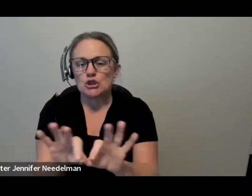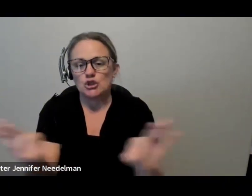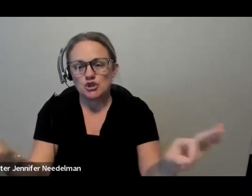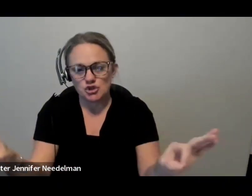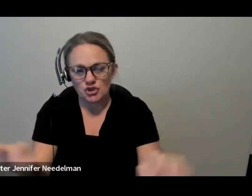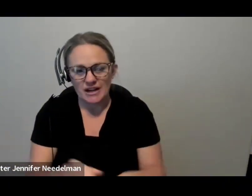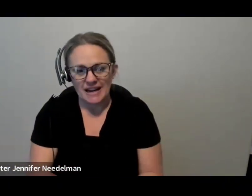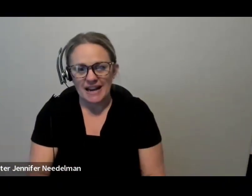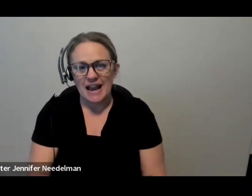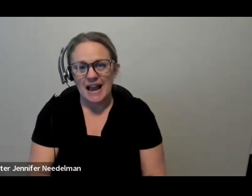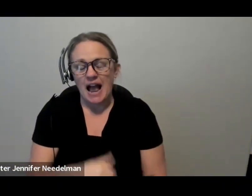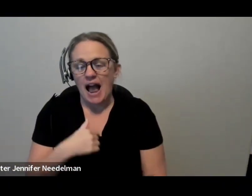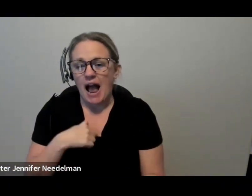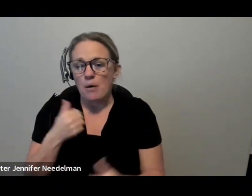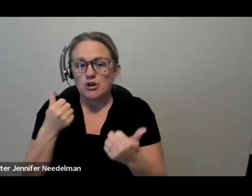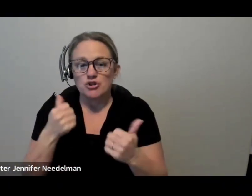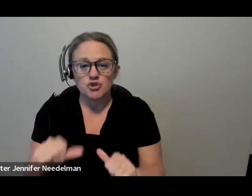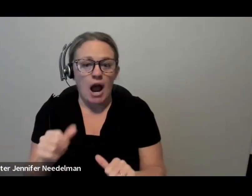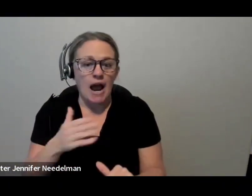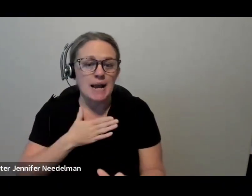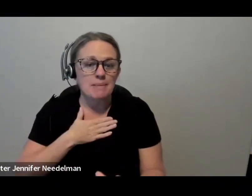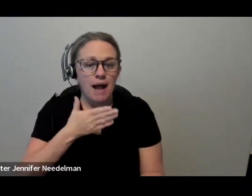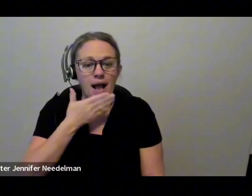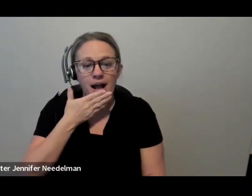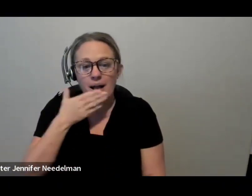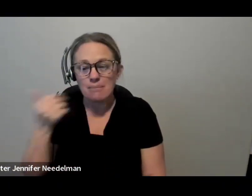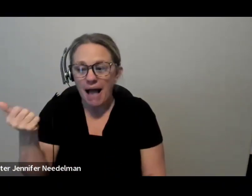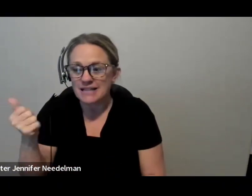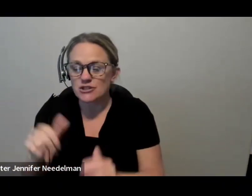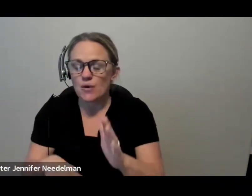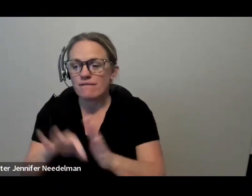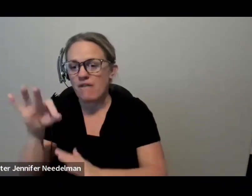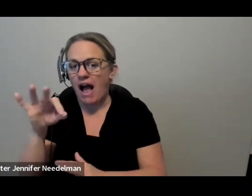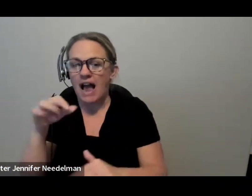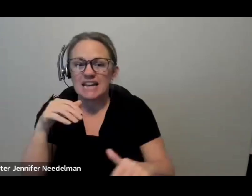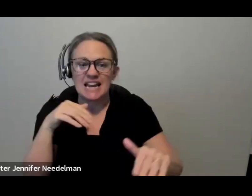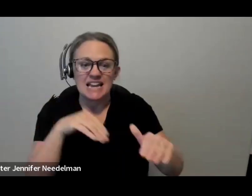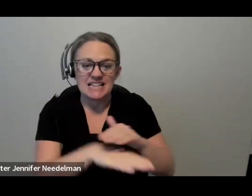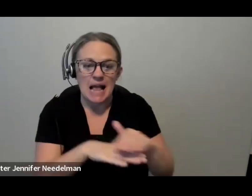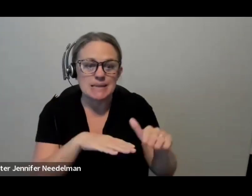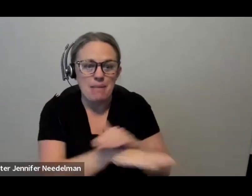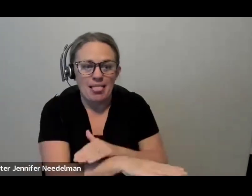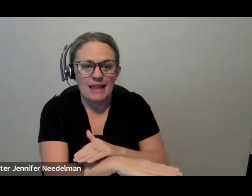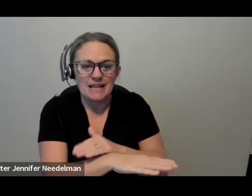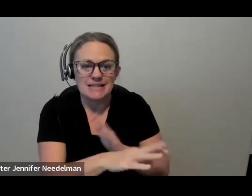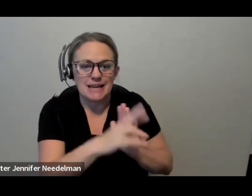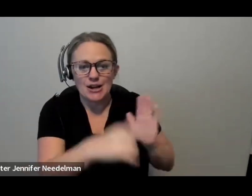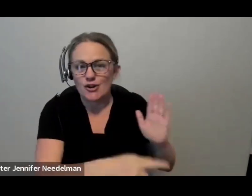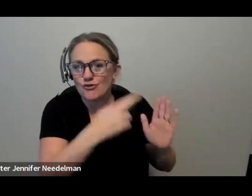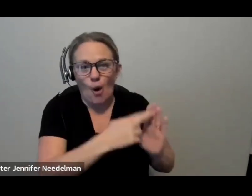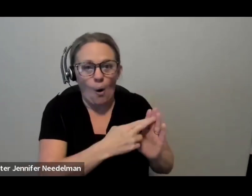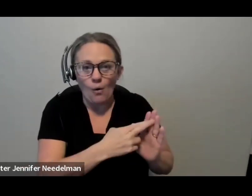also trying my best to like find an accessibility role, but I could not find much.